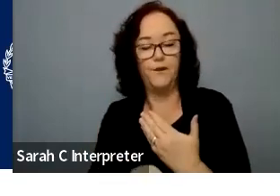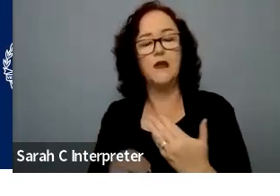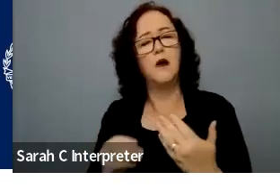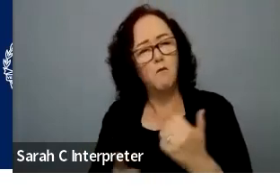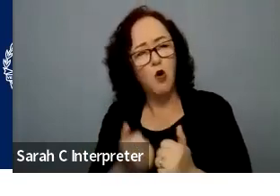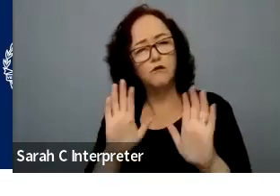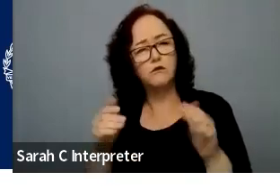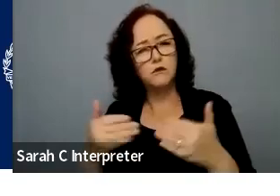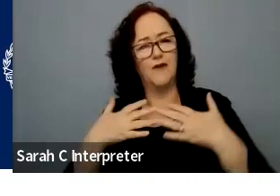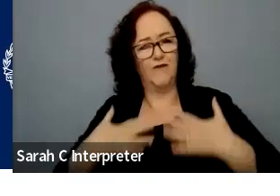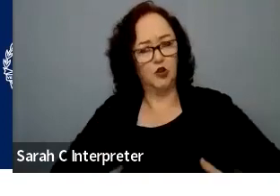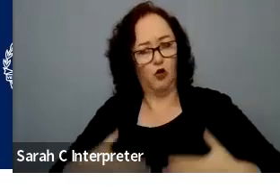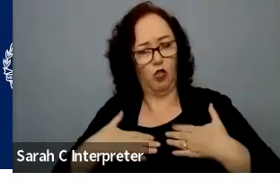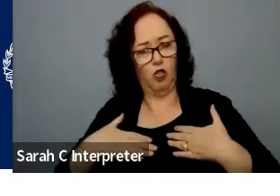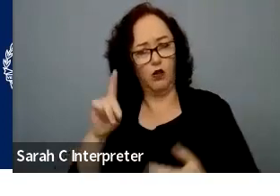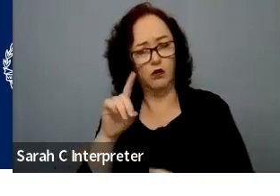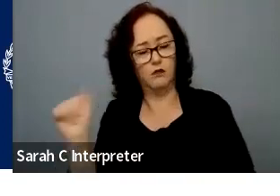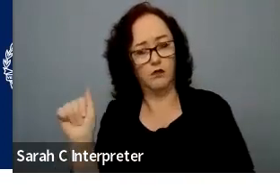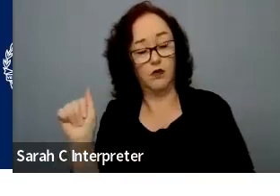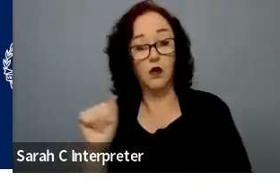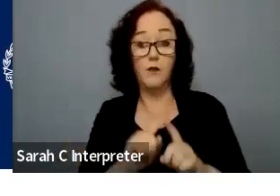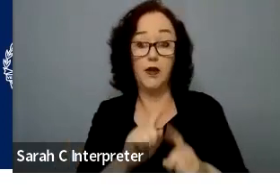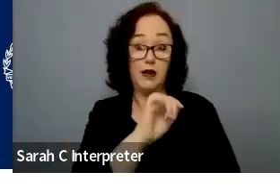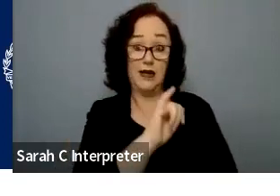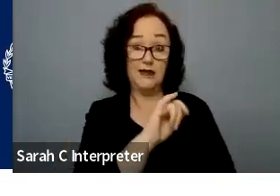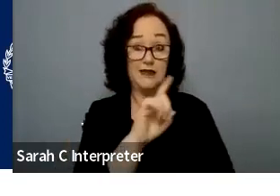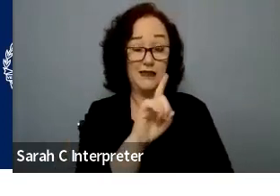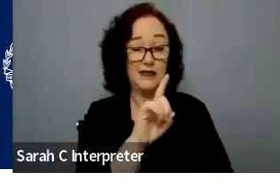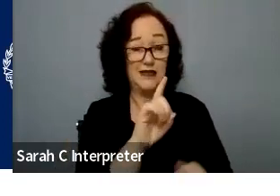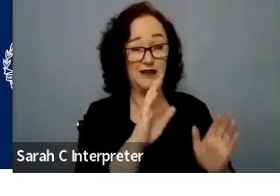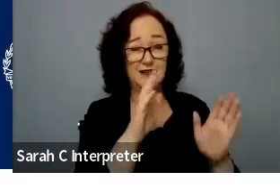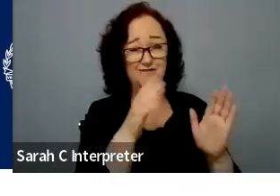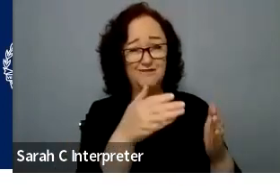with very limited focus on IDD with the possible exception of the pediatric nursing courses.